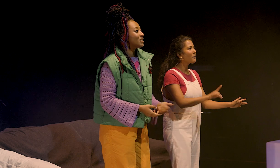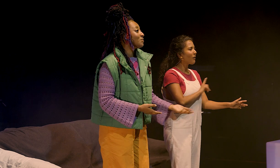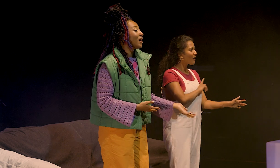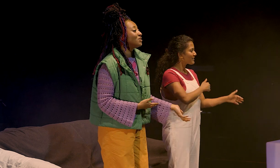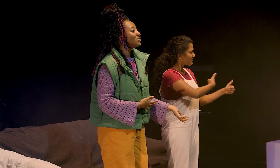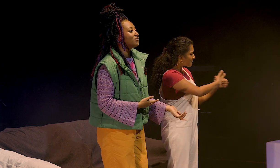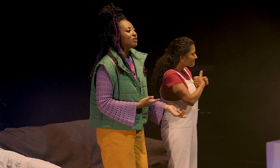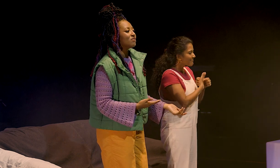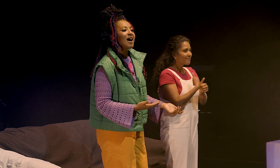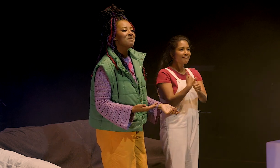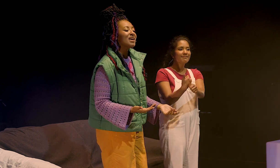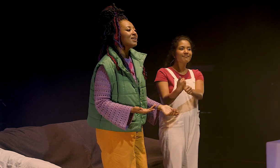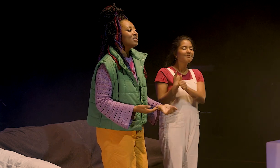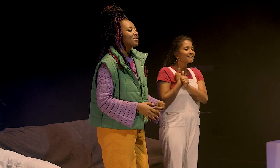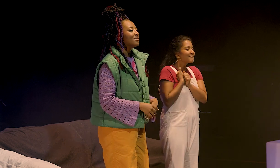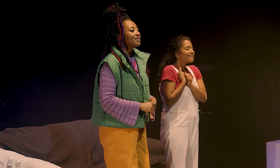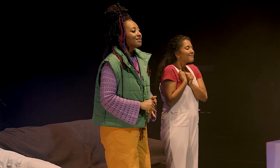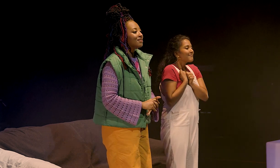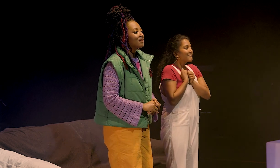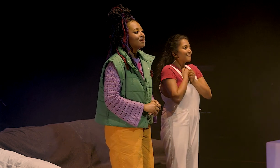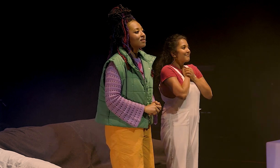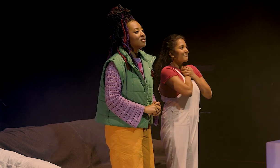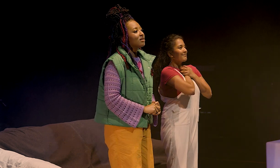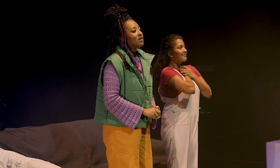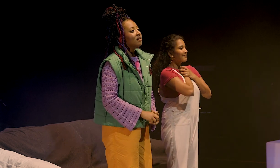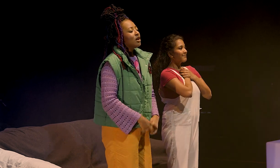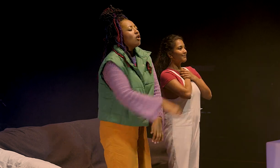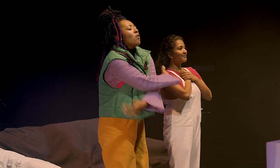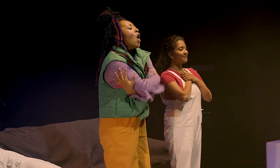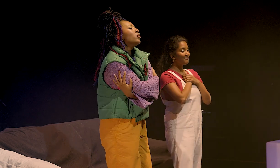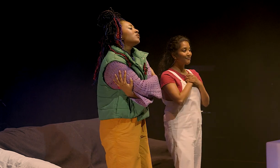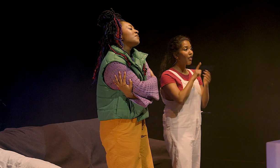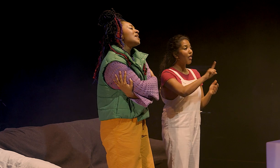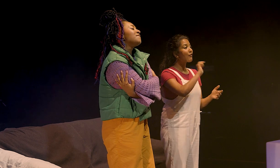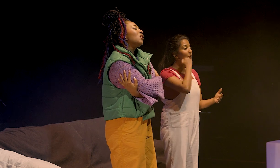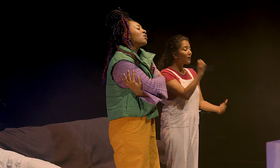because of the presence of those around me. Lauren will hold on to me for longer